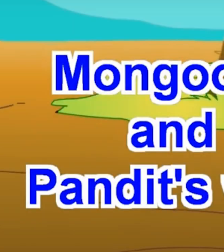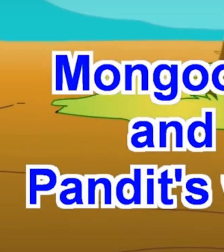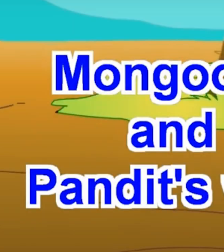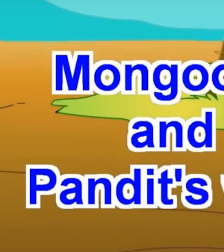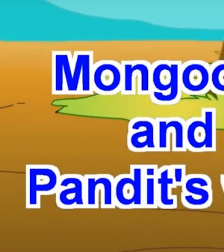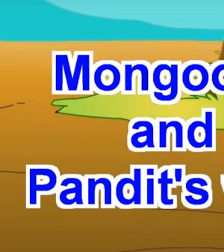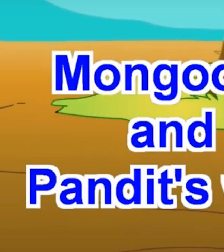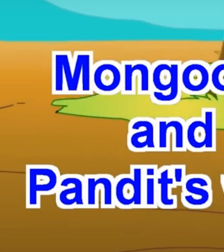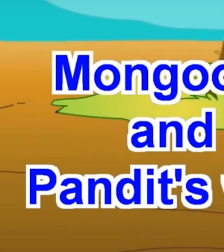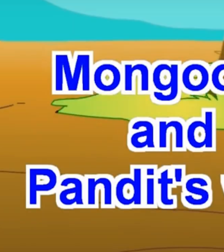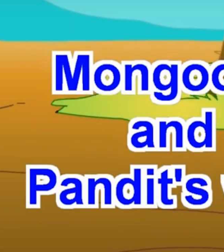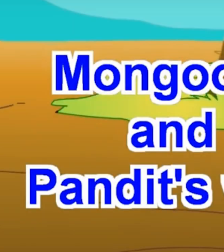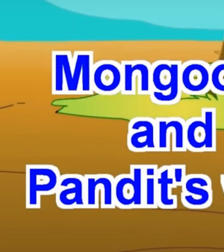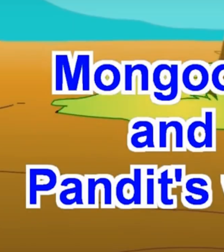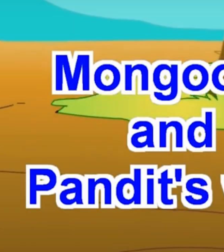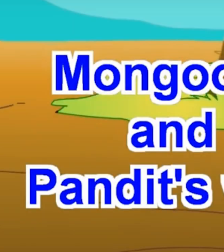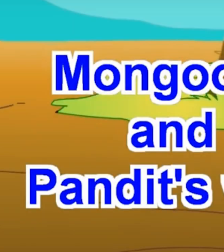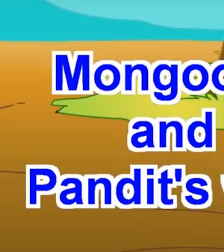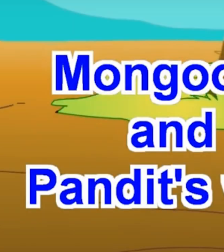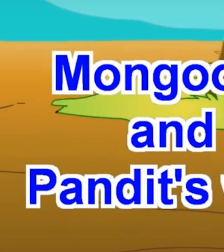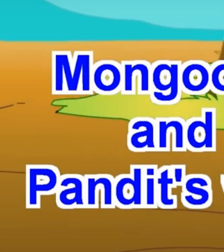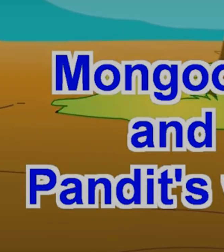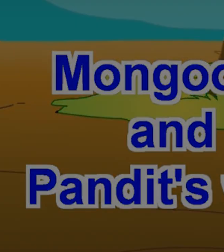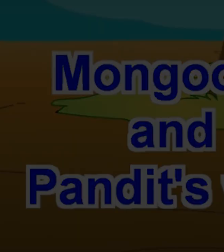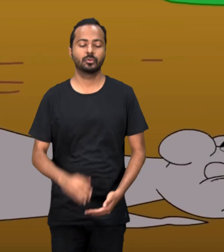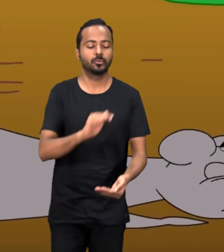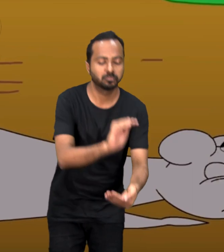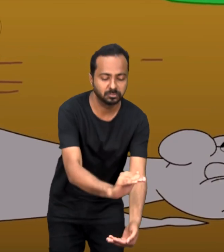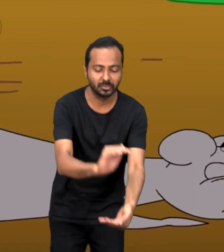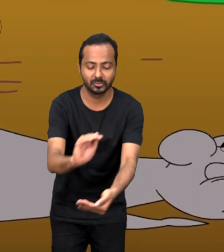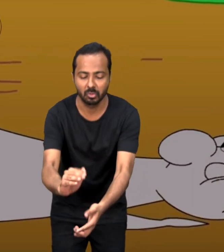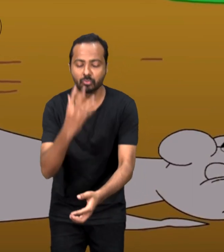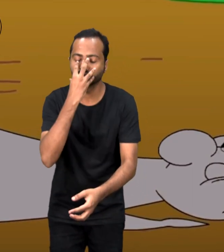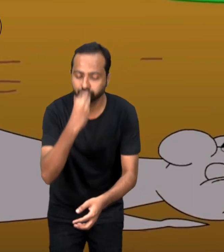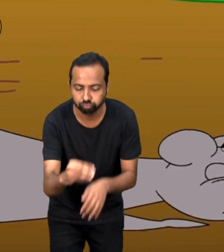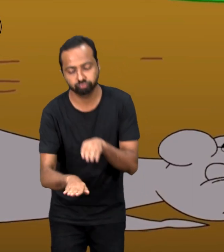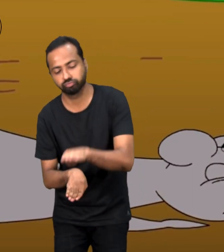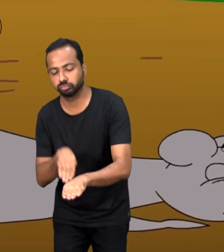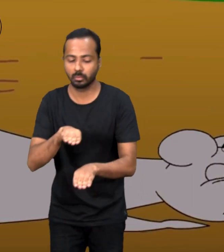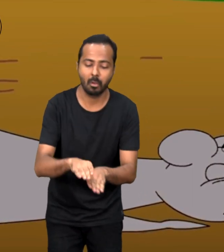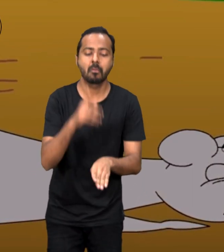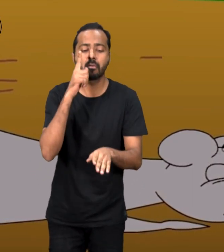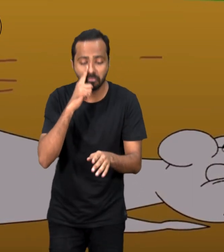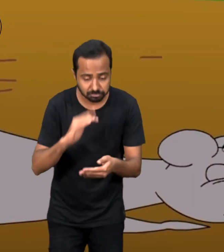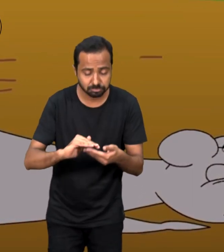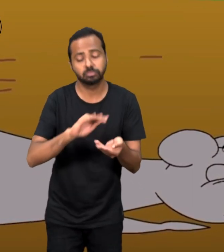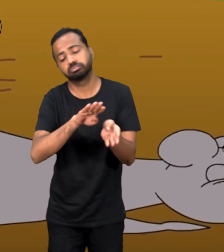Story of Mongoose and Pandit's wife. Once upon a time,